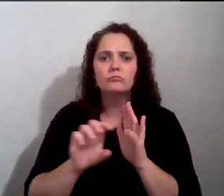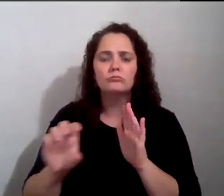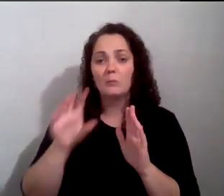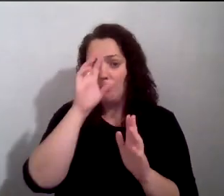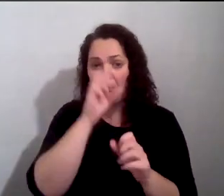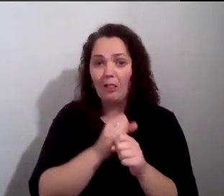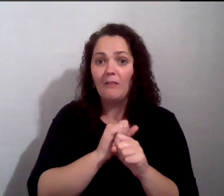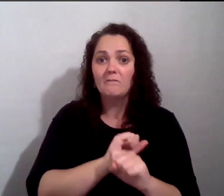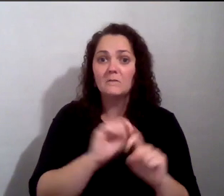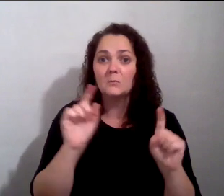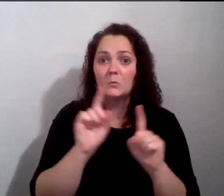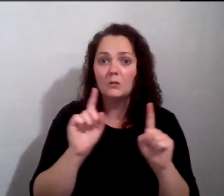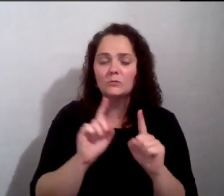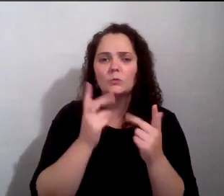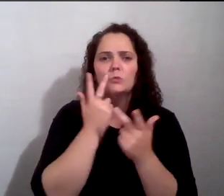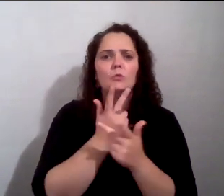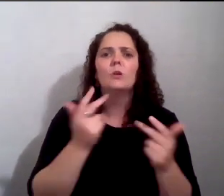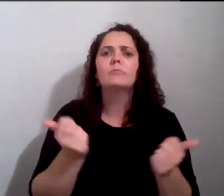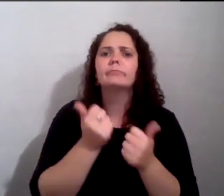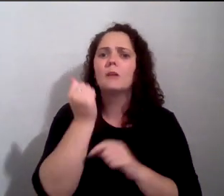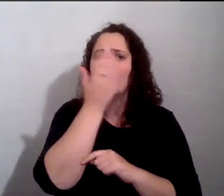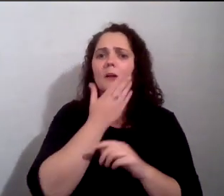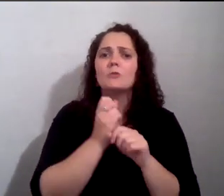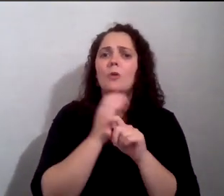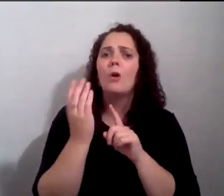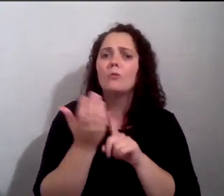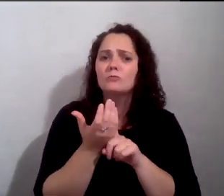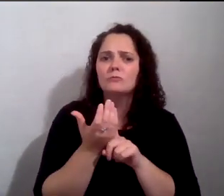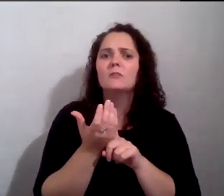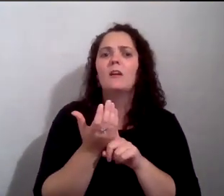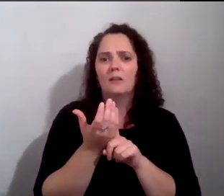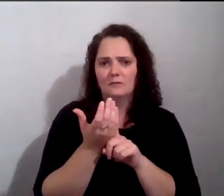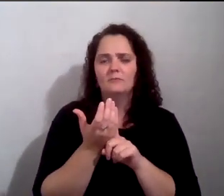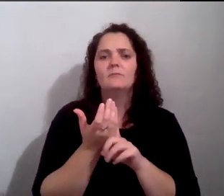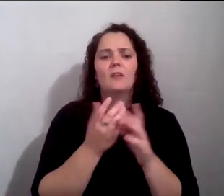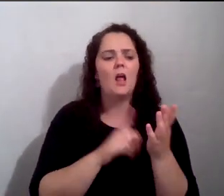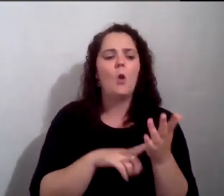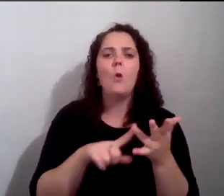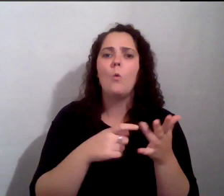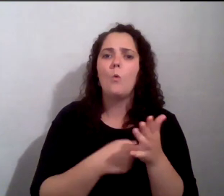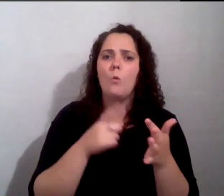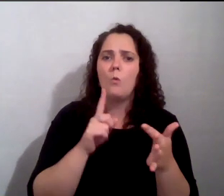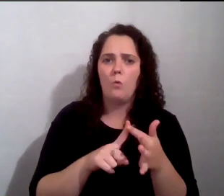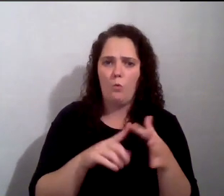the kind of amazing points of view that we're looking at from how this work is painted. One minute we're kind of looking down,